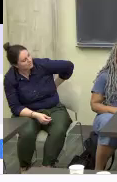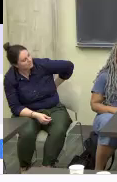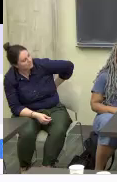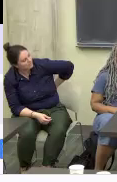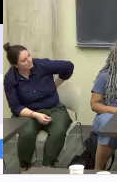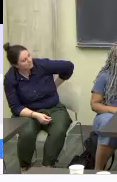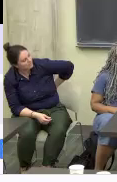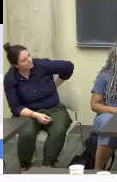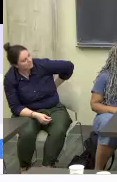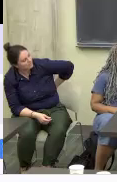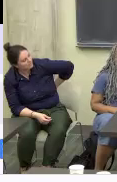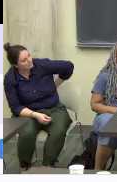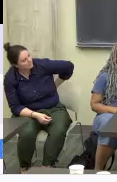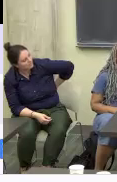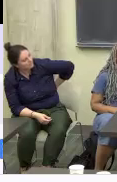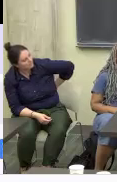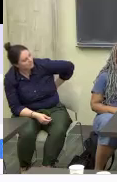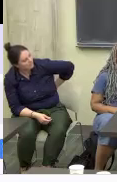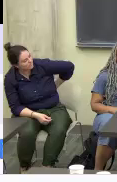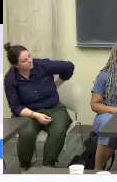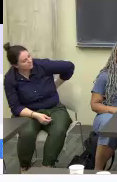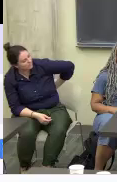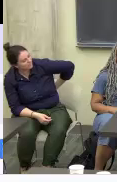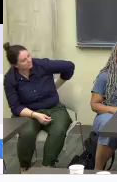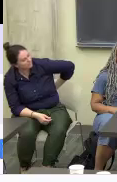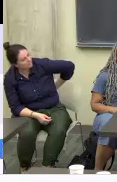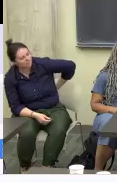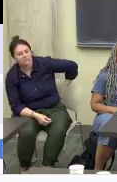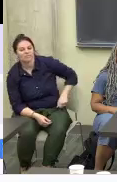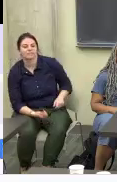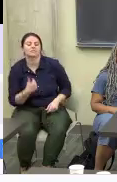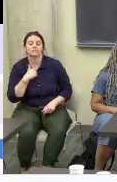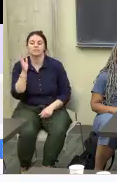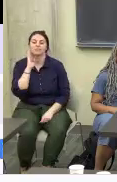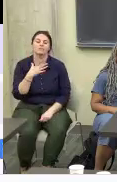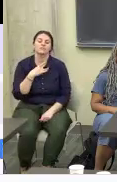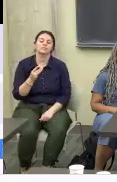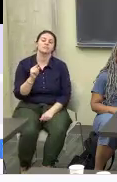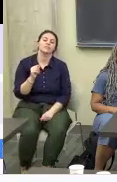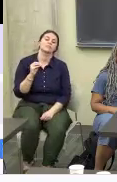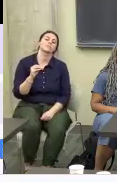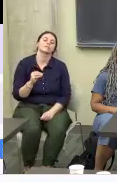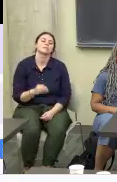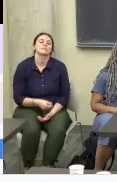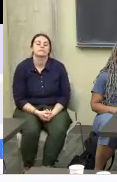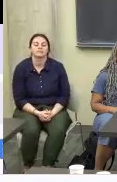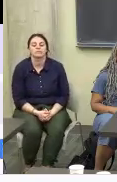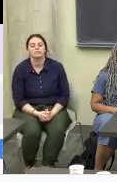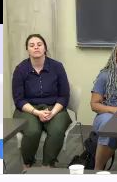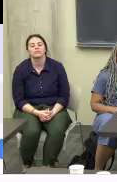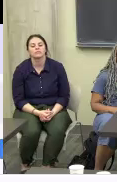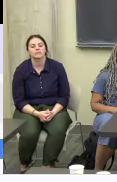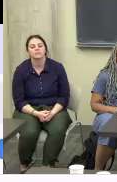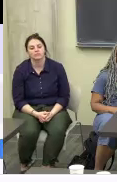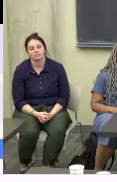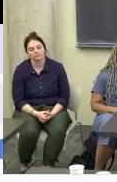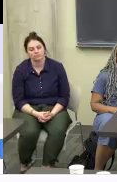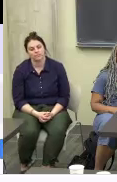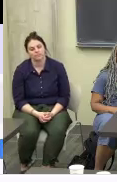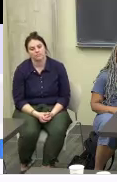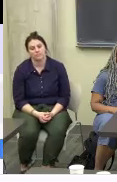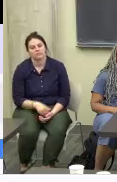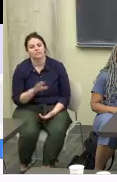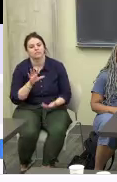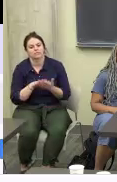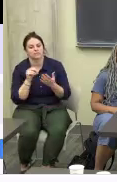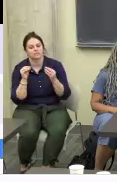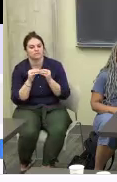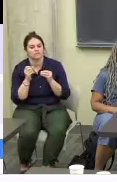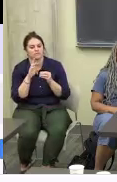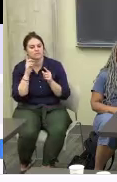Anyway. Anyway, I think I would very much like to learn more or consider more about that